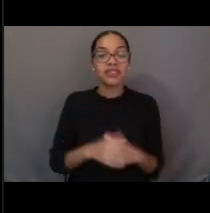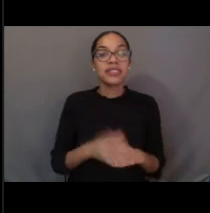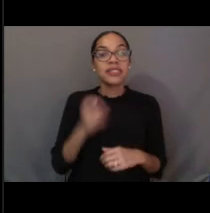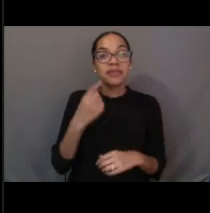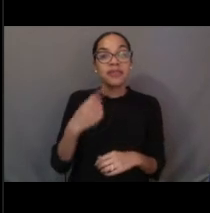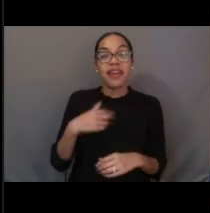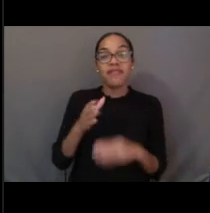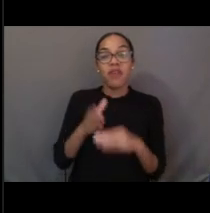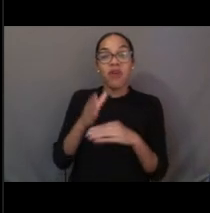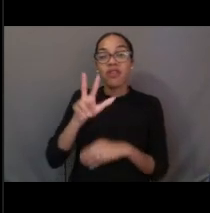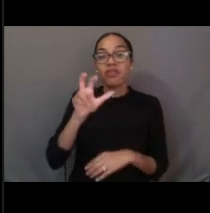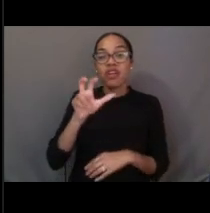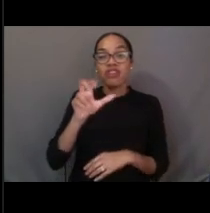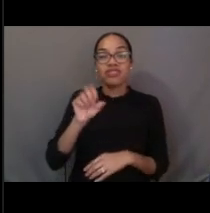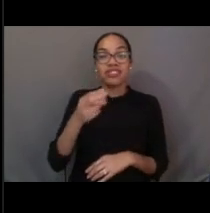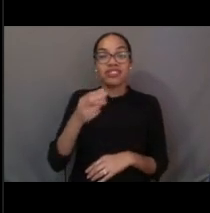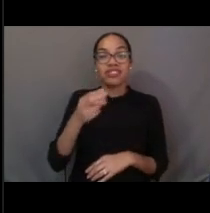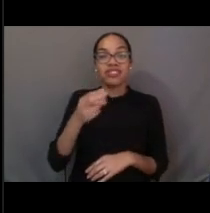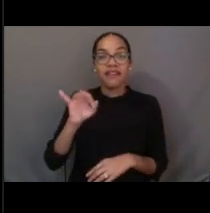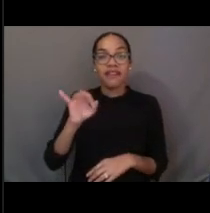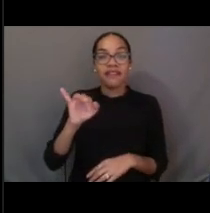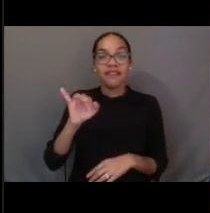on Cape Cod or in Massachusetts.